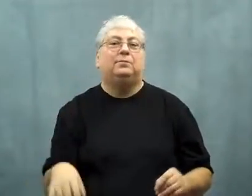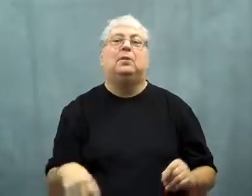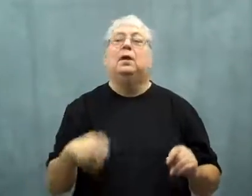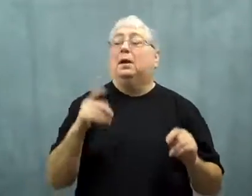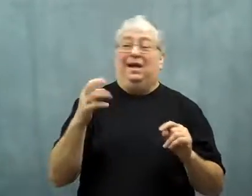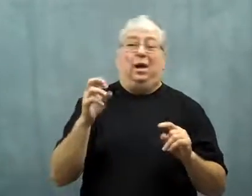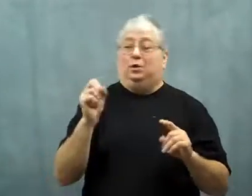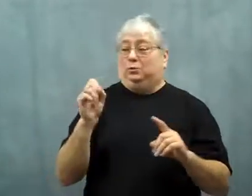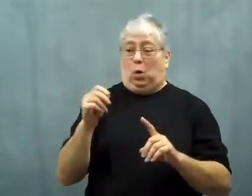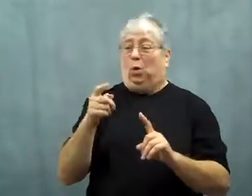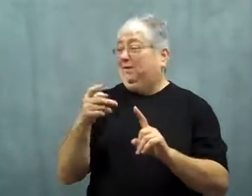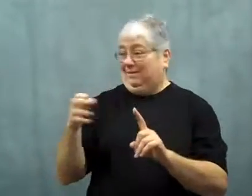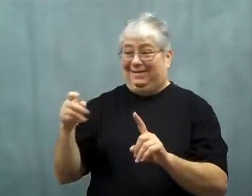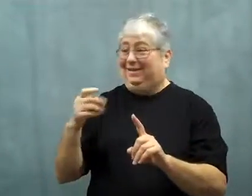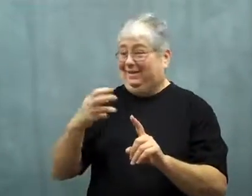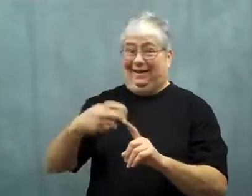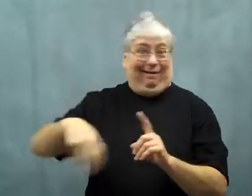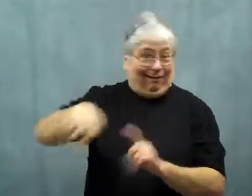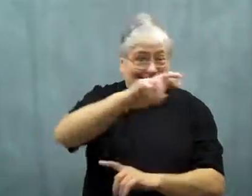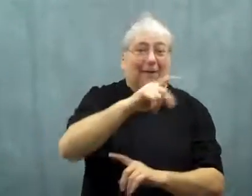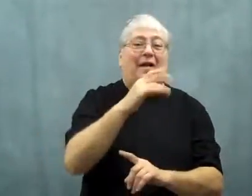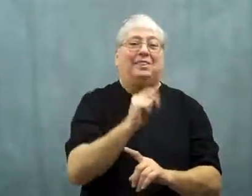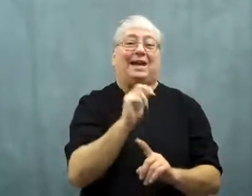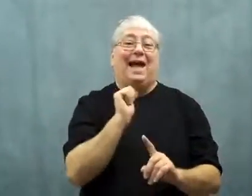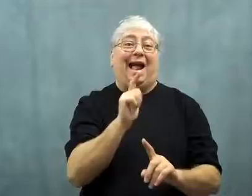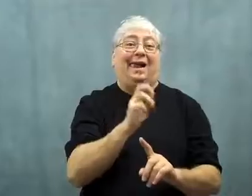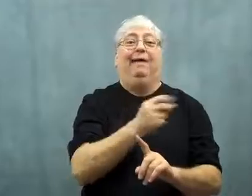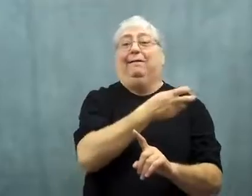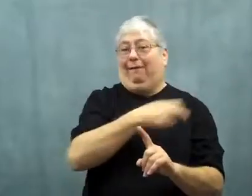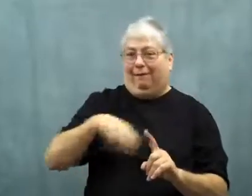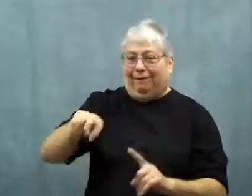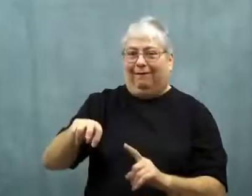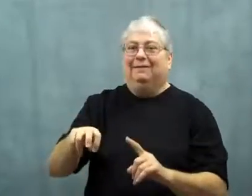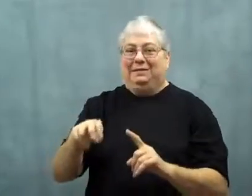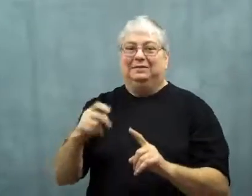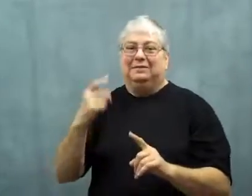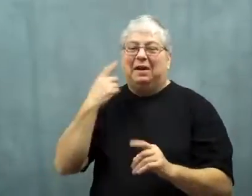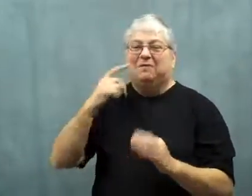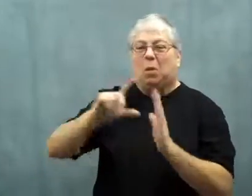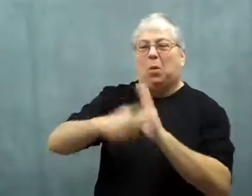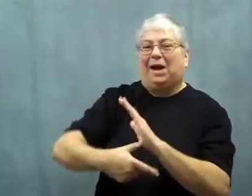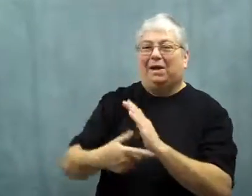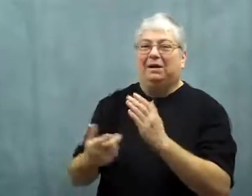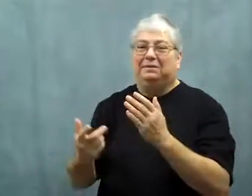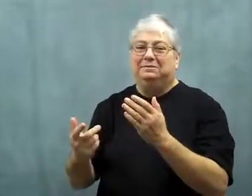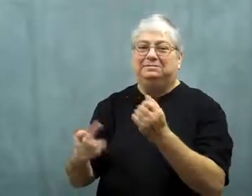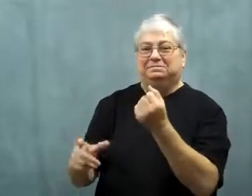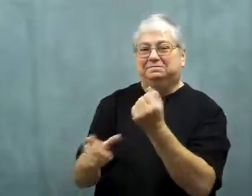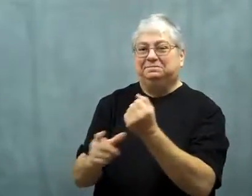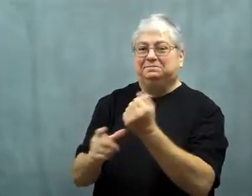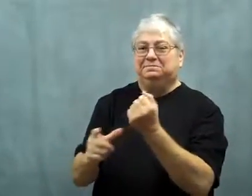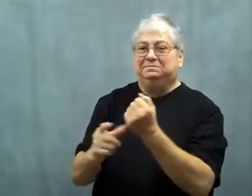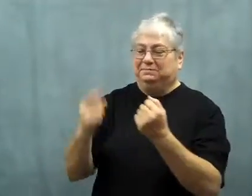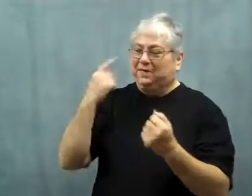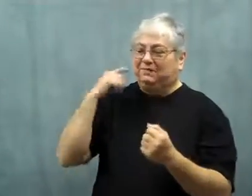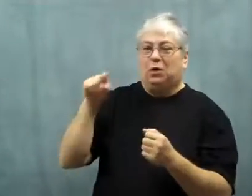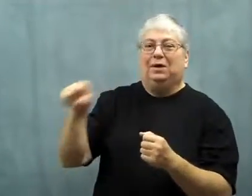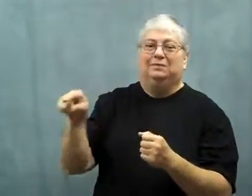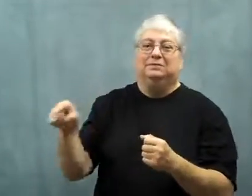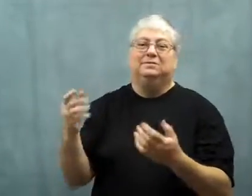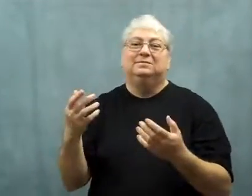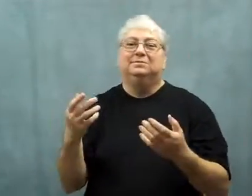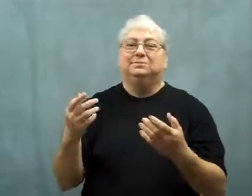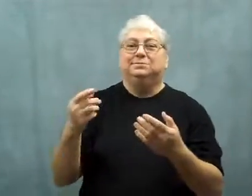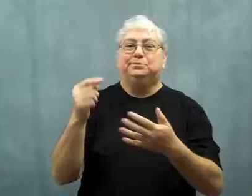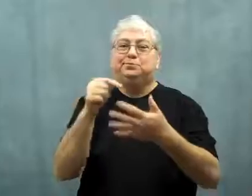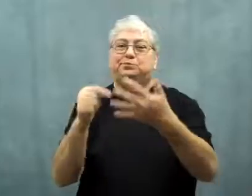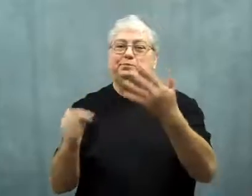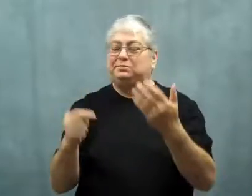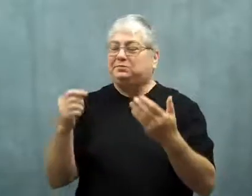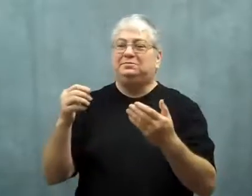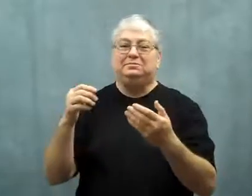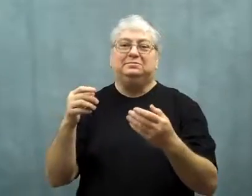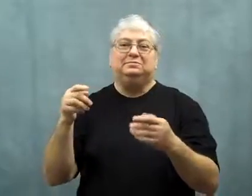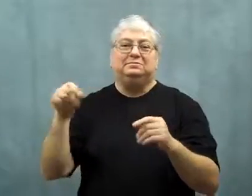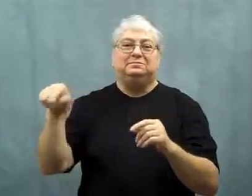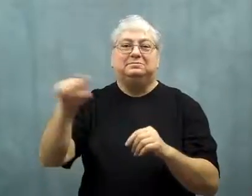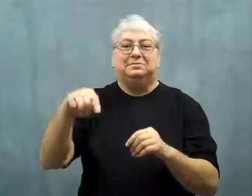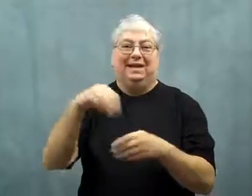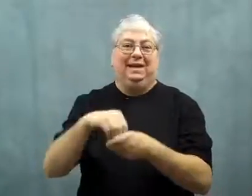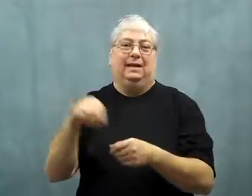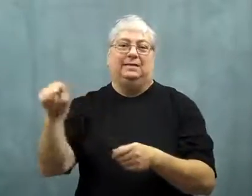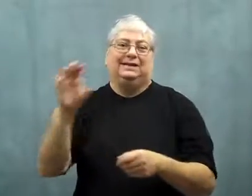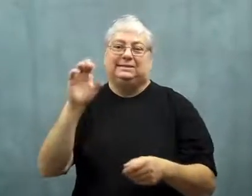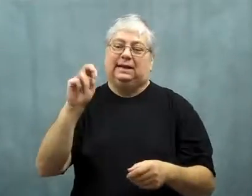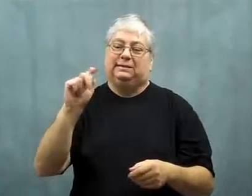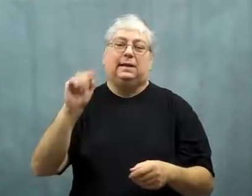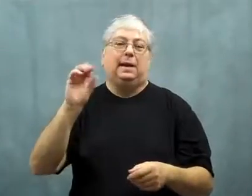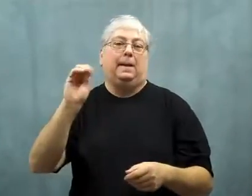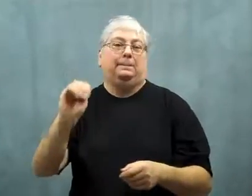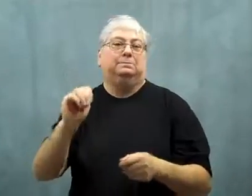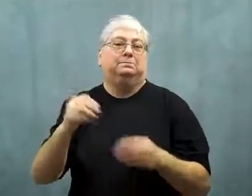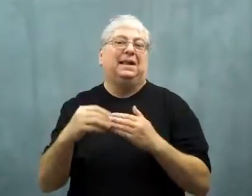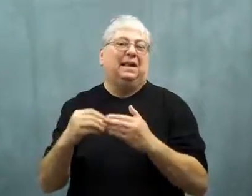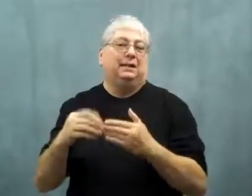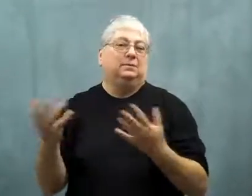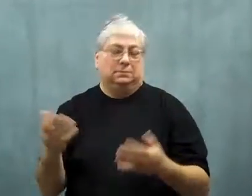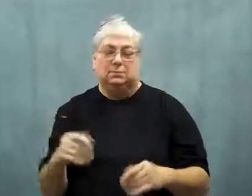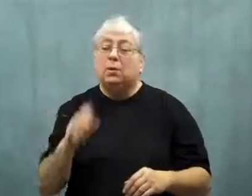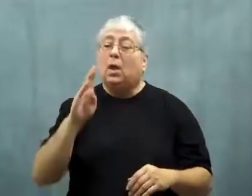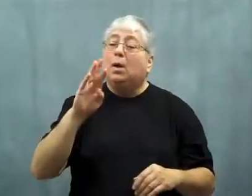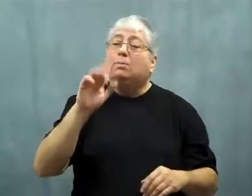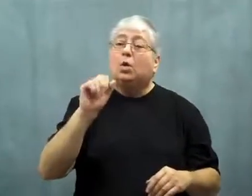Allen then took over as temporary commander for CENTCOM.